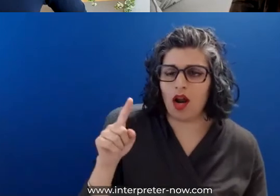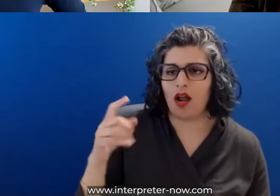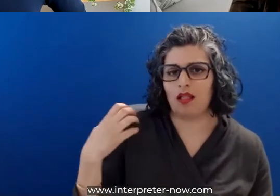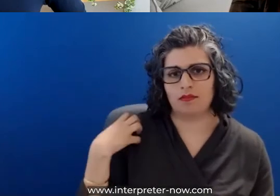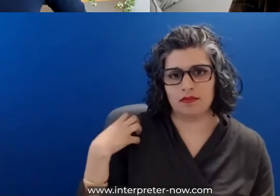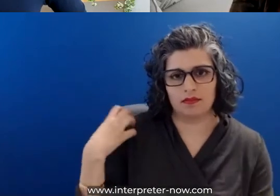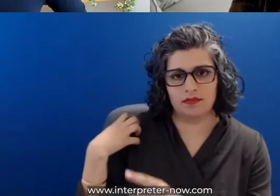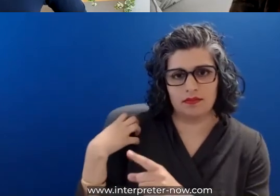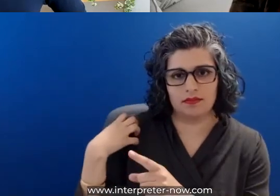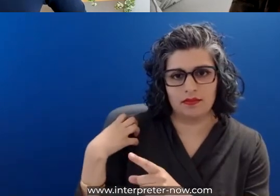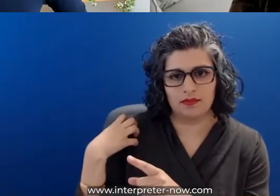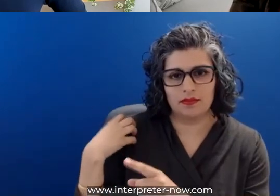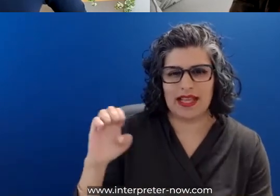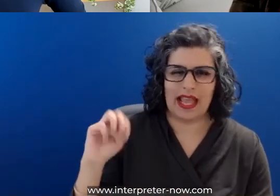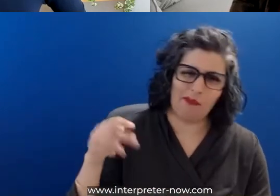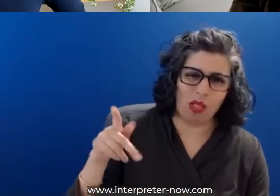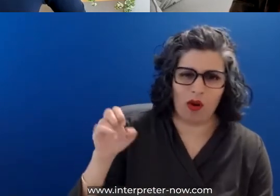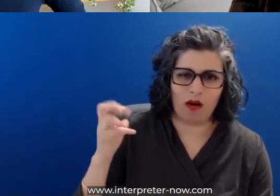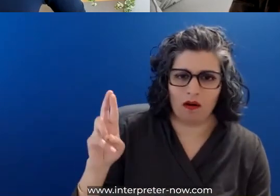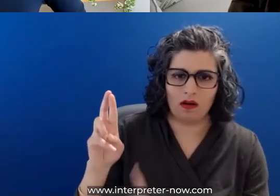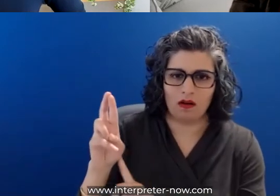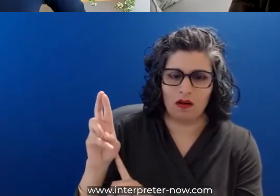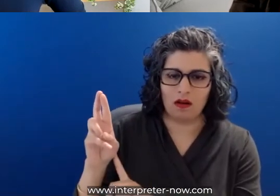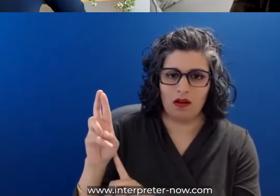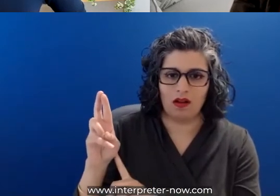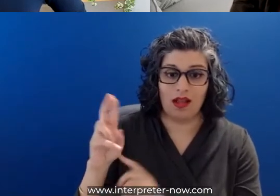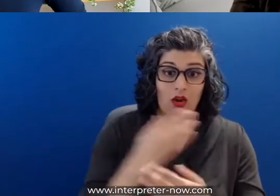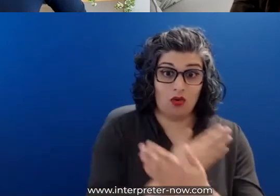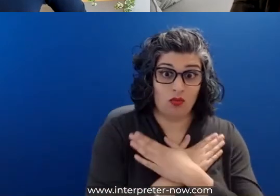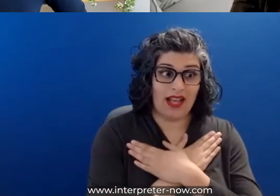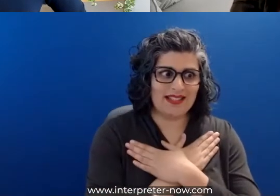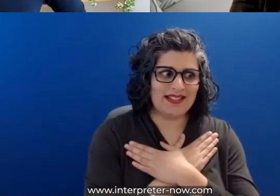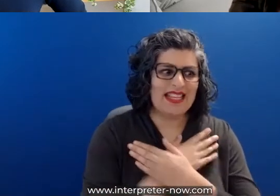that a worker's time belongs to the employer, and that rest is stolen.